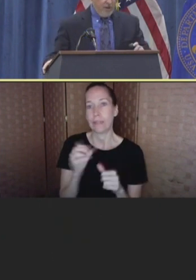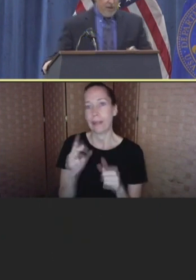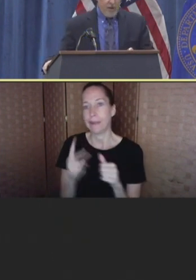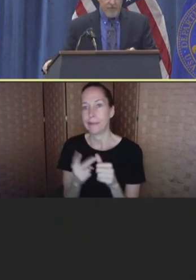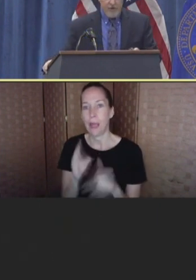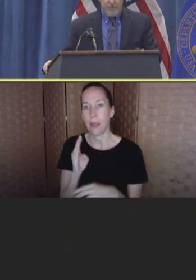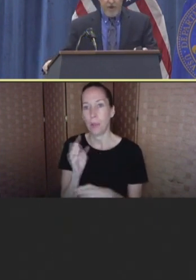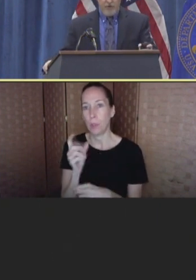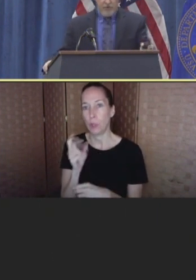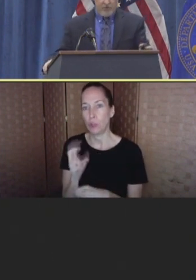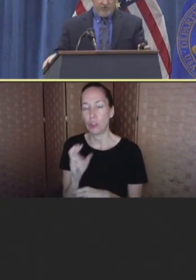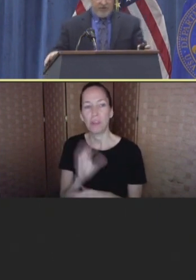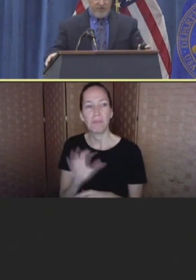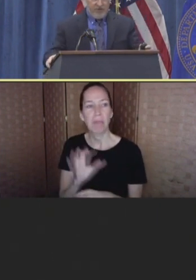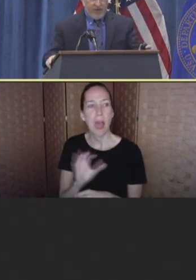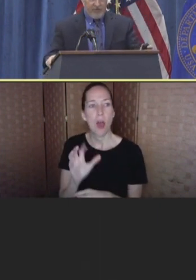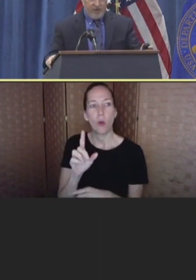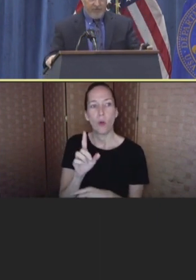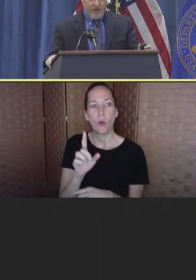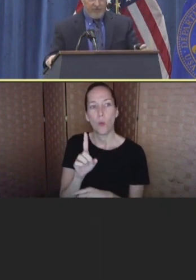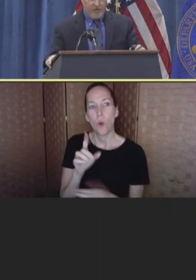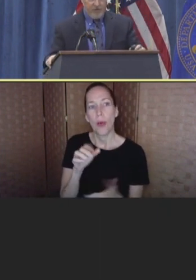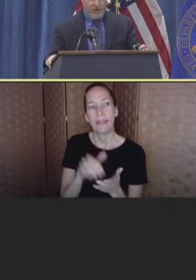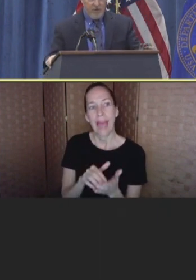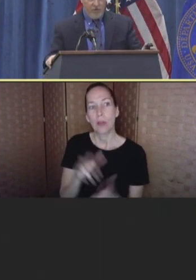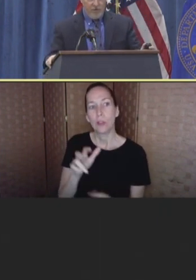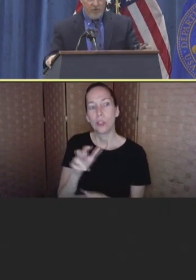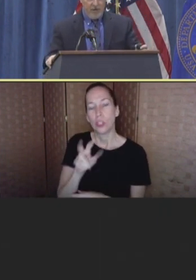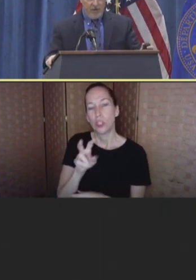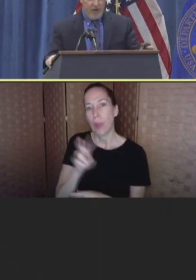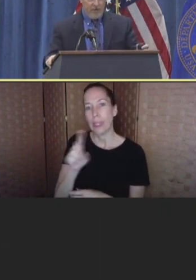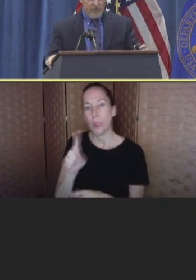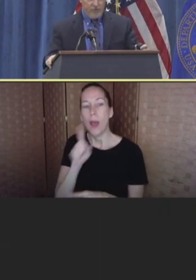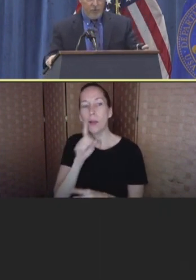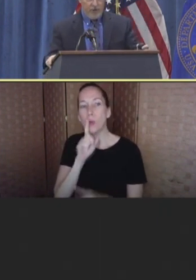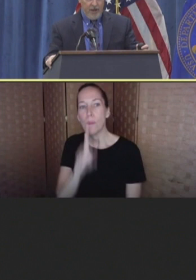verified using the CDC case definition with a median age of 28.